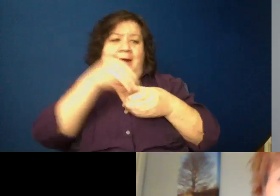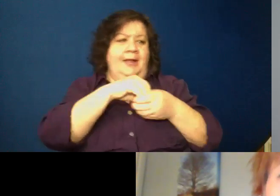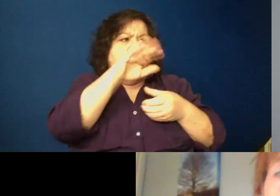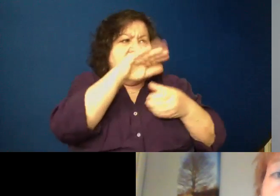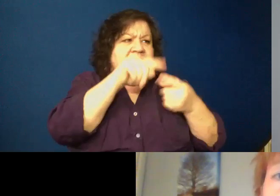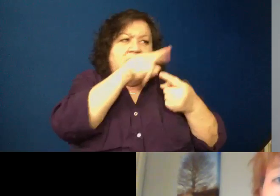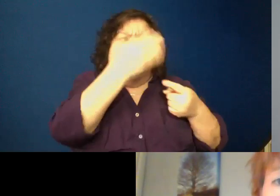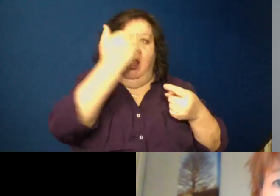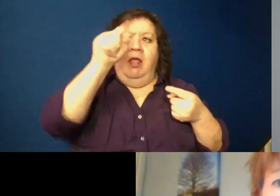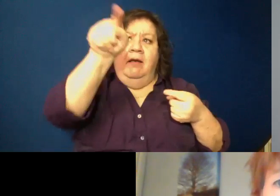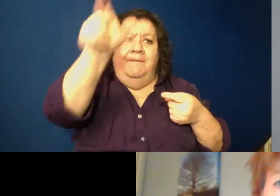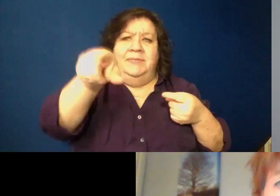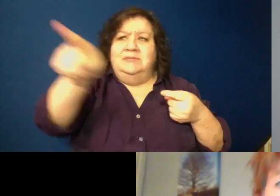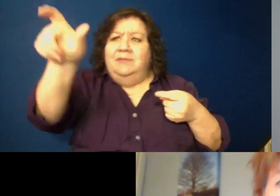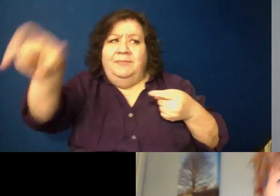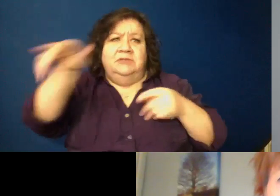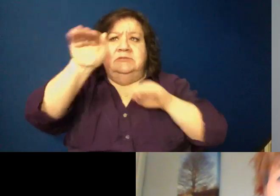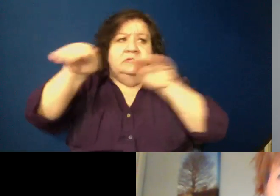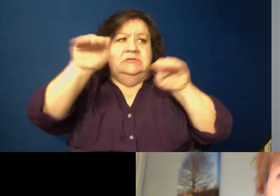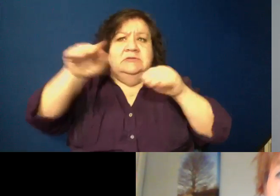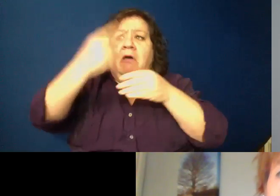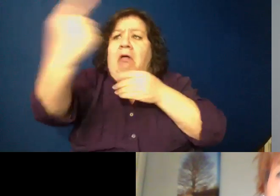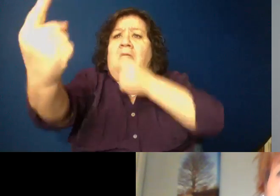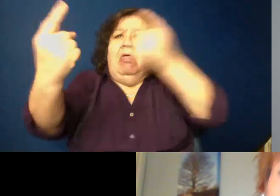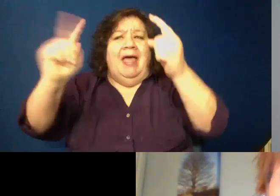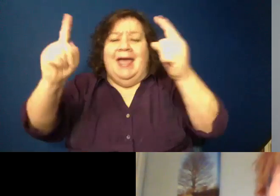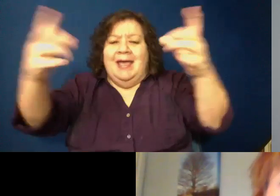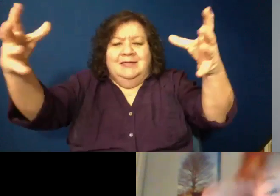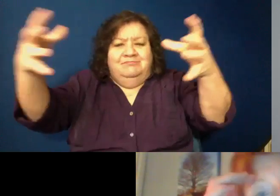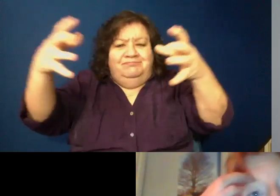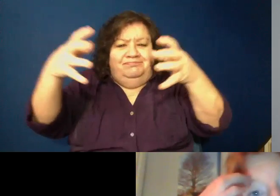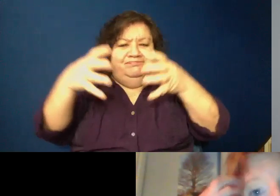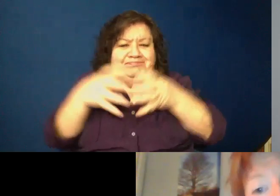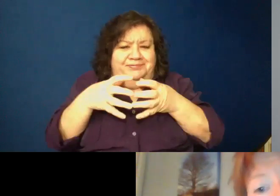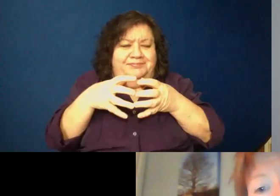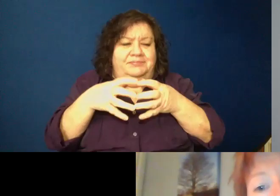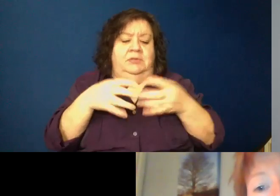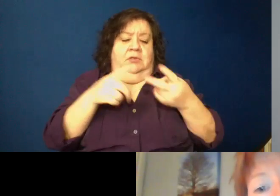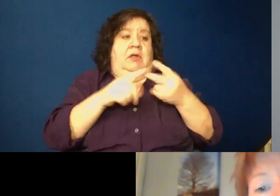it was already recognized um in fact that by the european commission in its strategy that